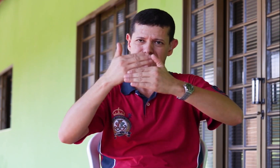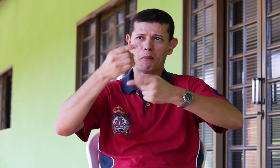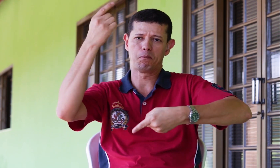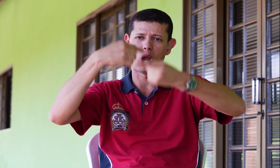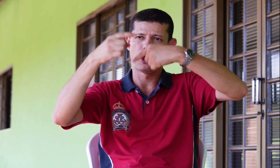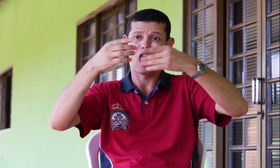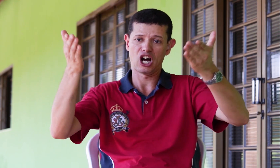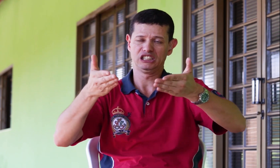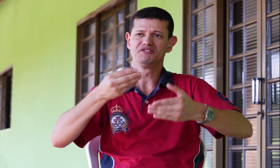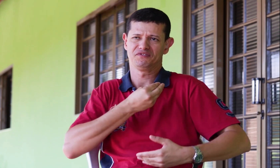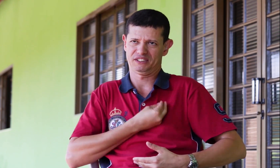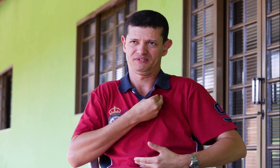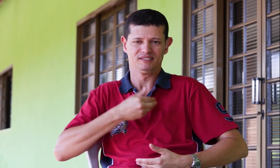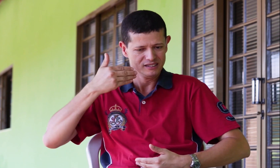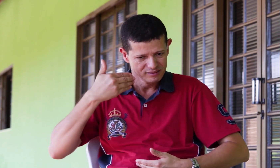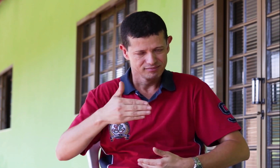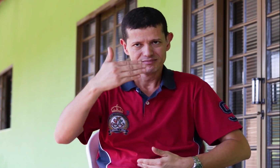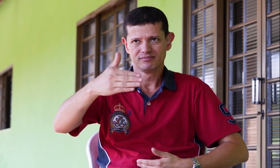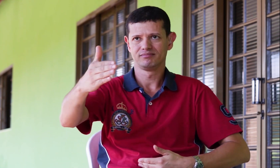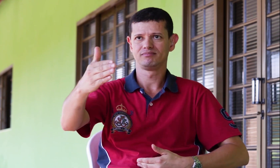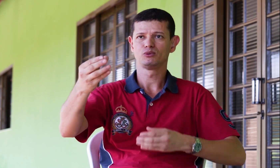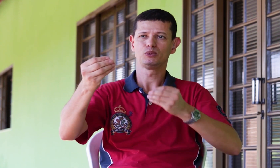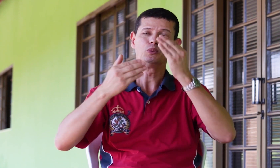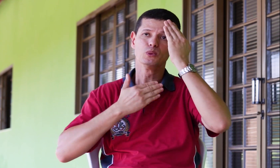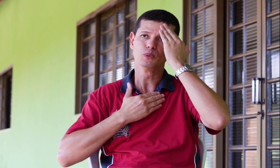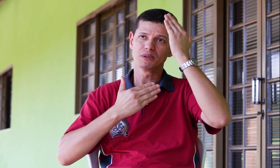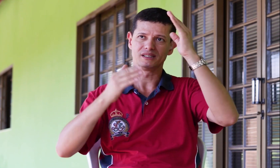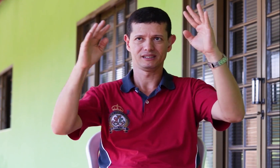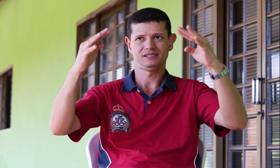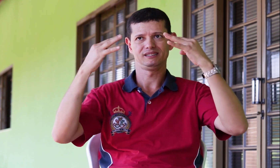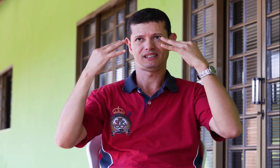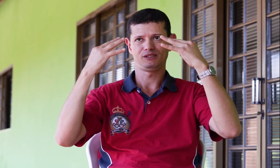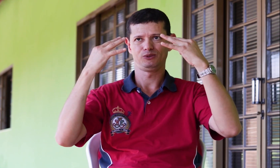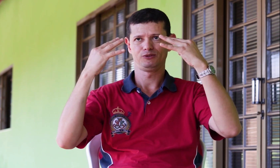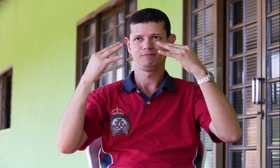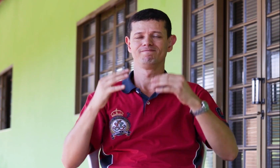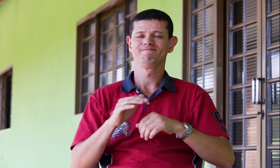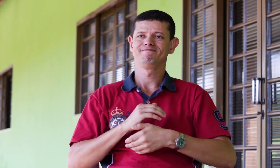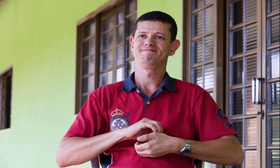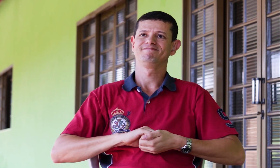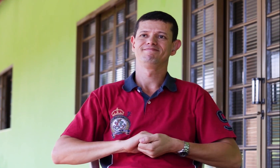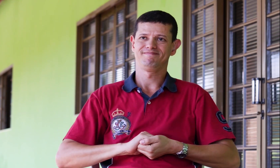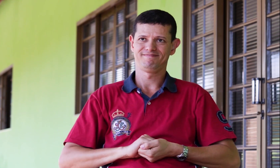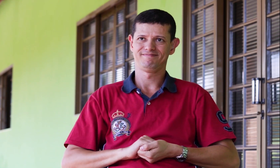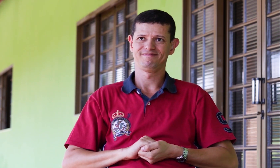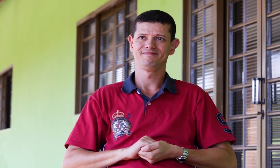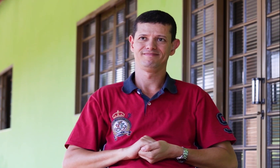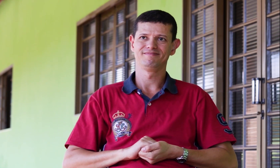There were developments, improvements. Now, it's possible to live a better life. Thank you for your attention.